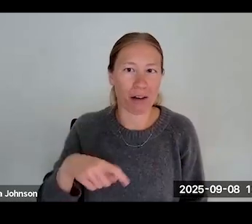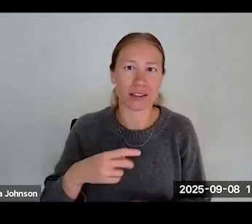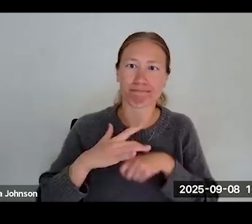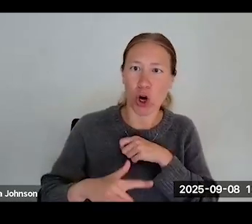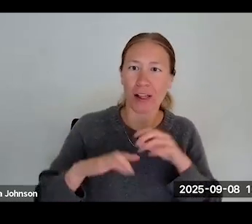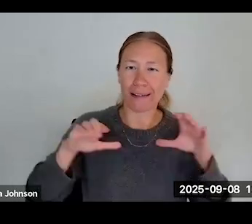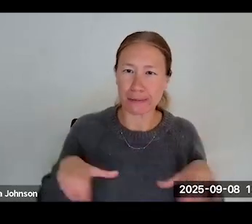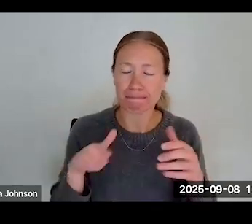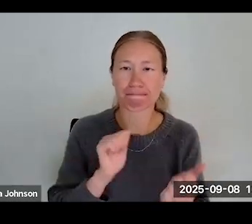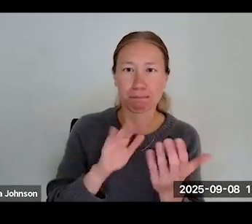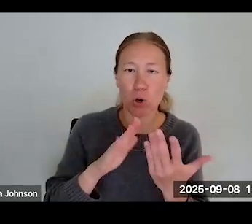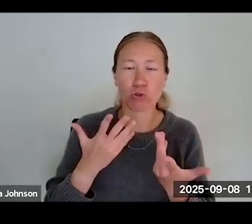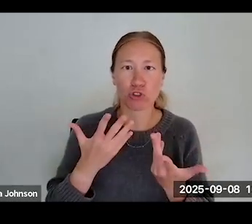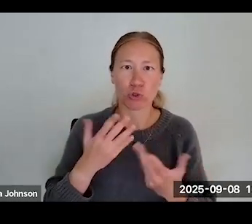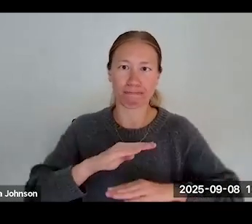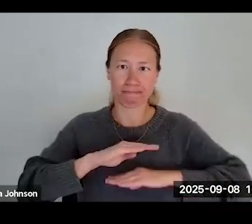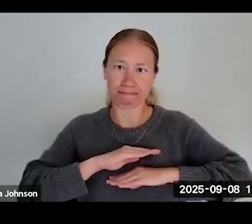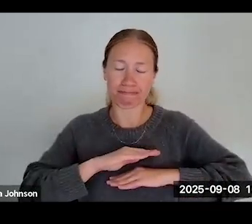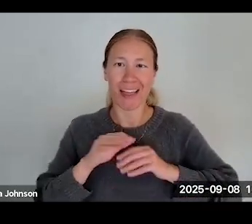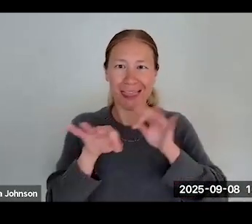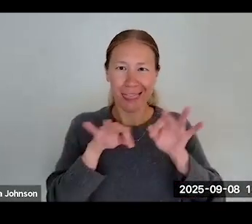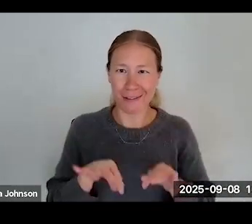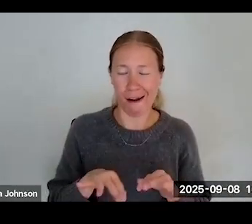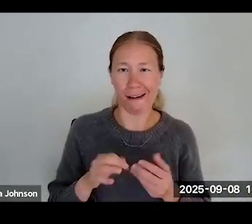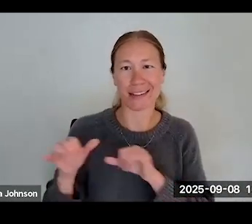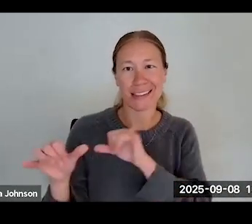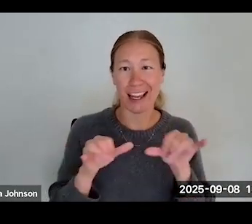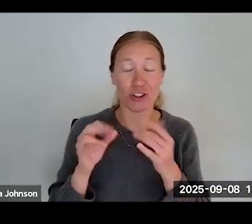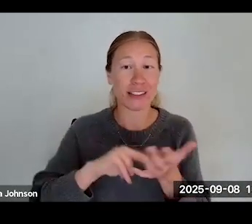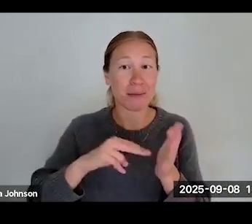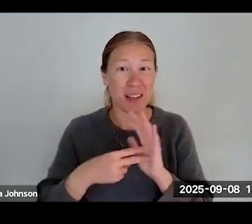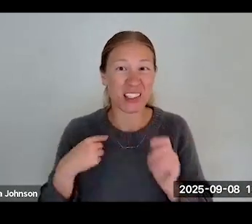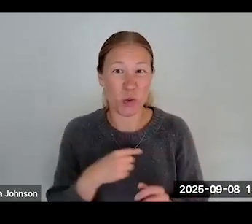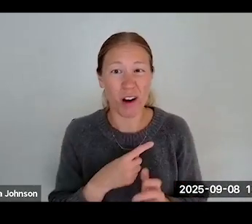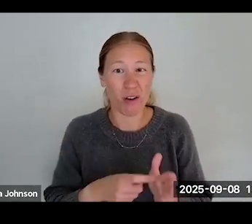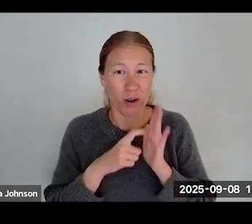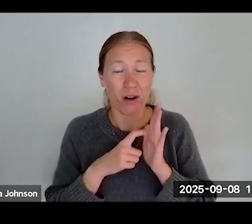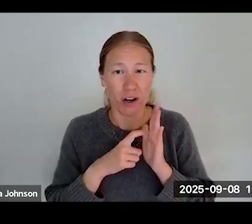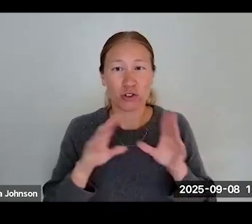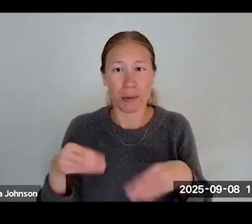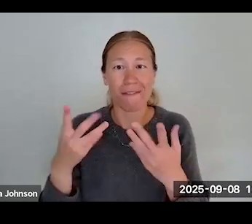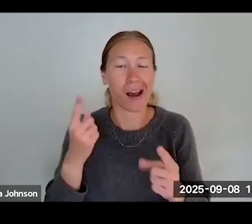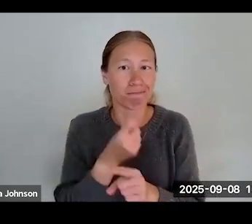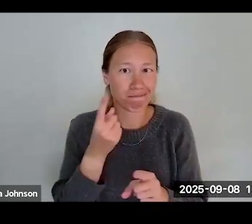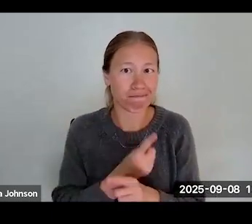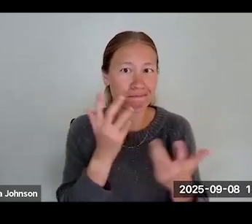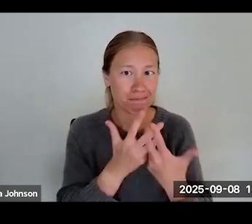to at least meet the defined standards. That said, we are still obligated to provide reasonable accommodations and access